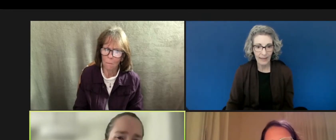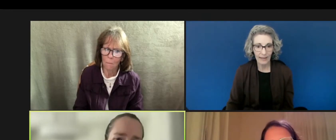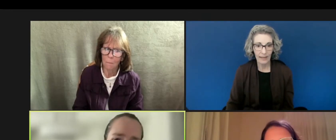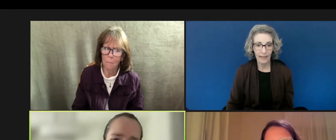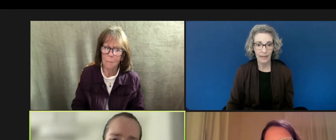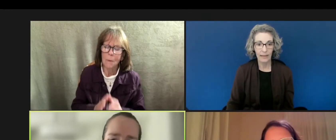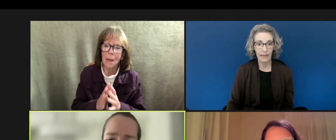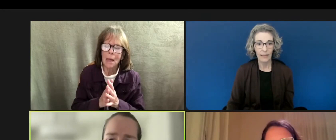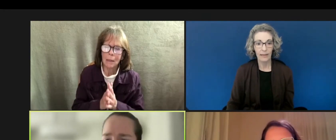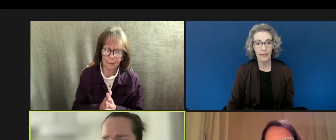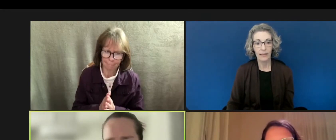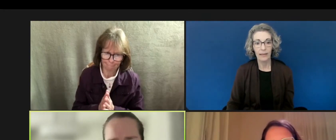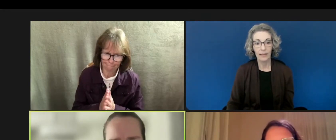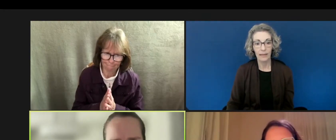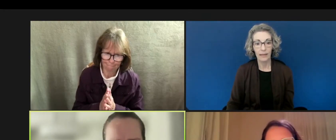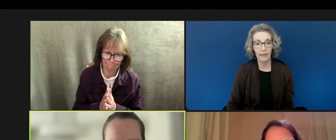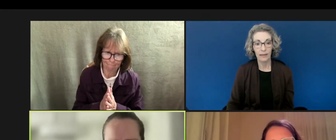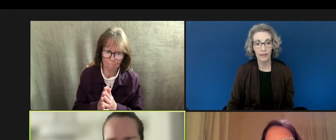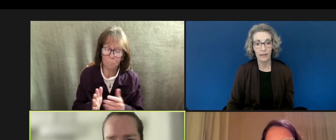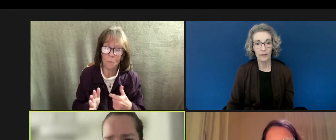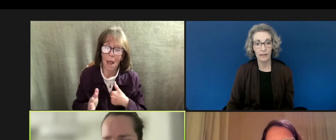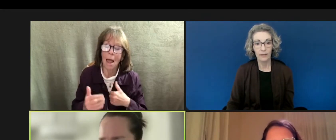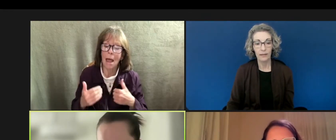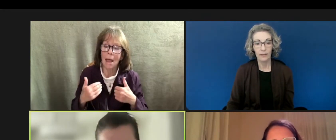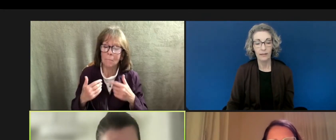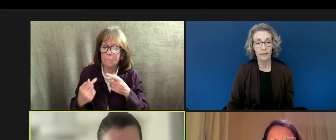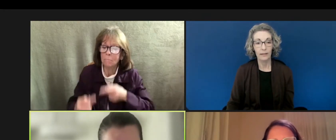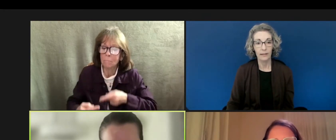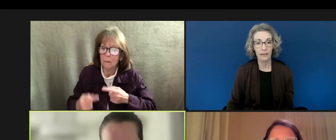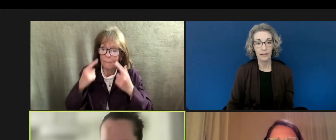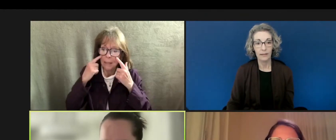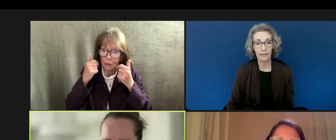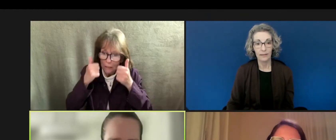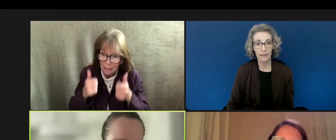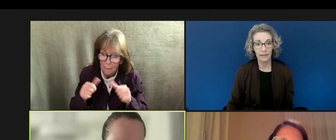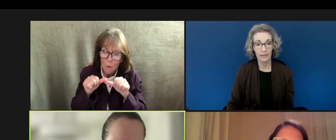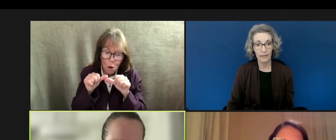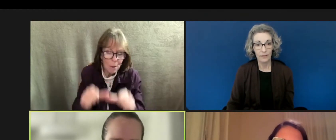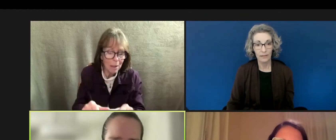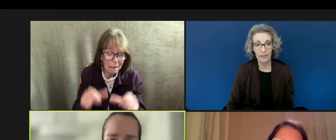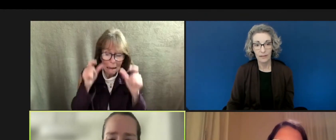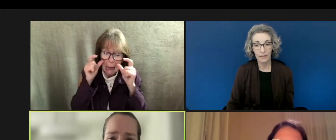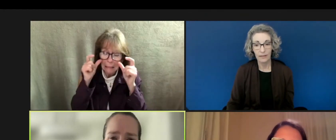So you just need to look into glasses or something. So I have low vision, it's permanent, glasses don't help.